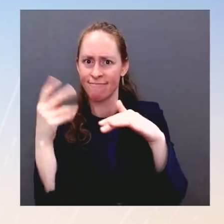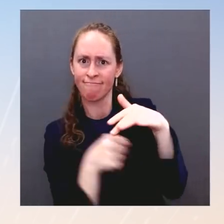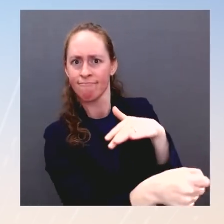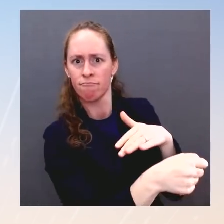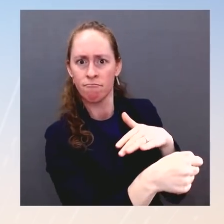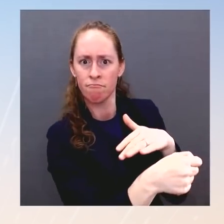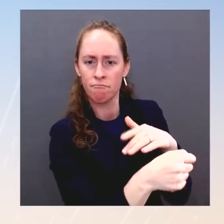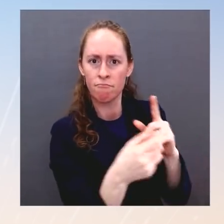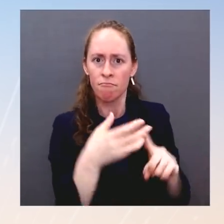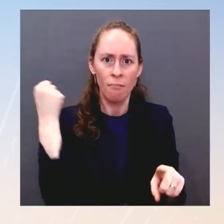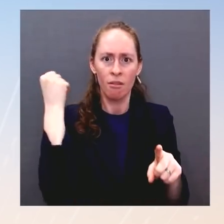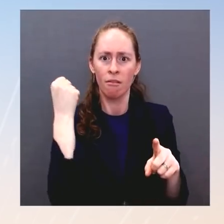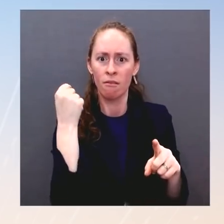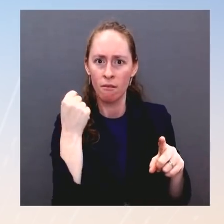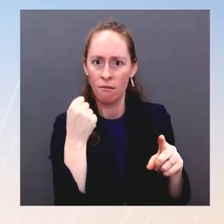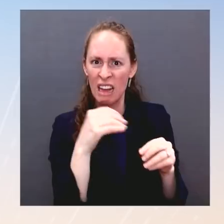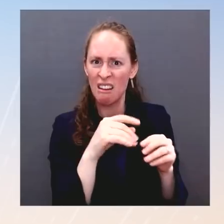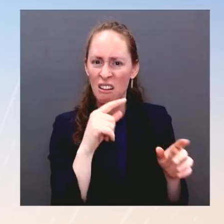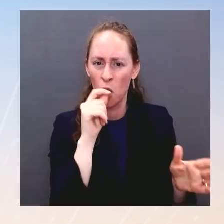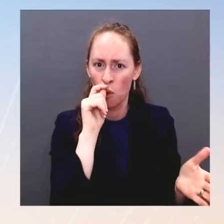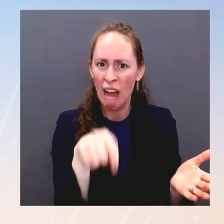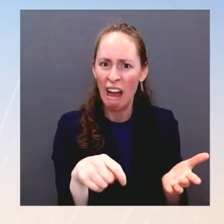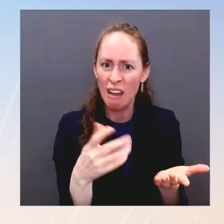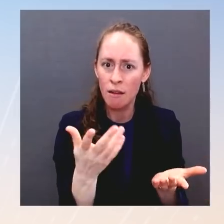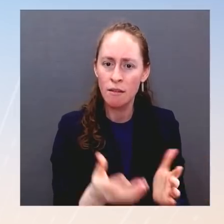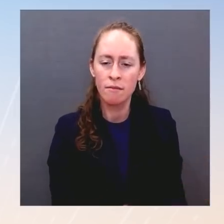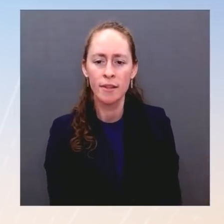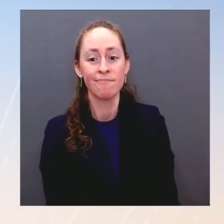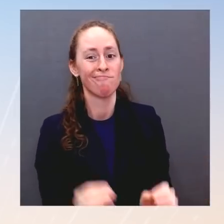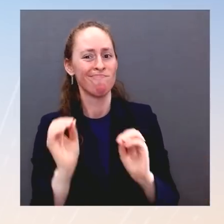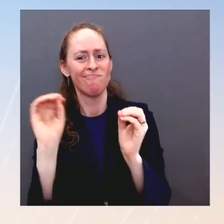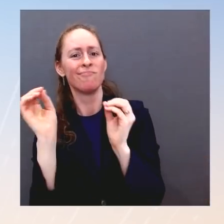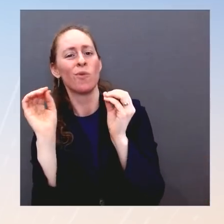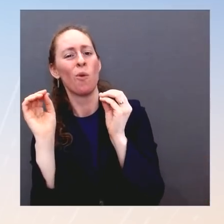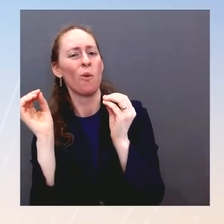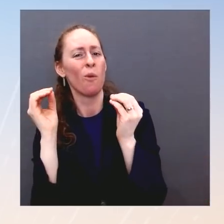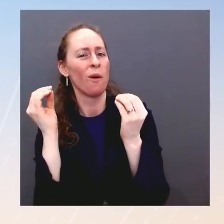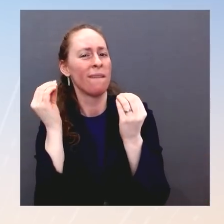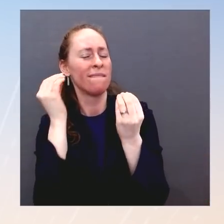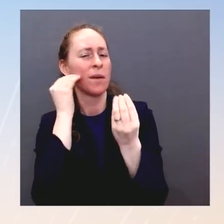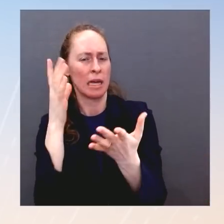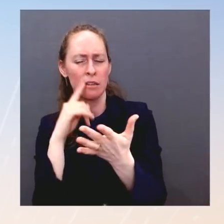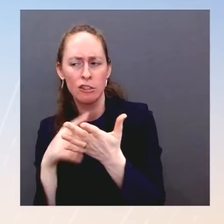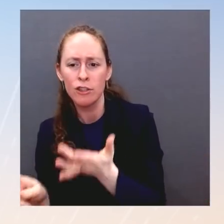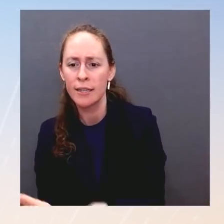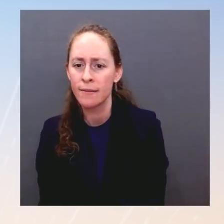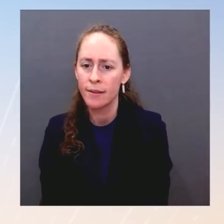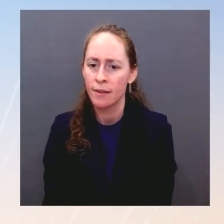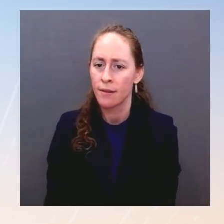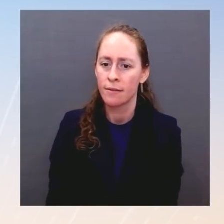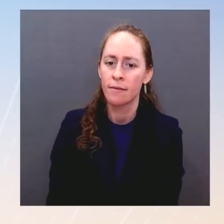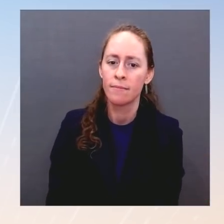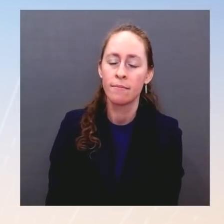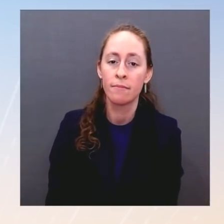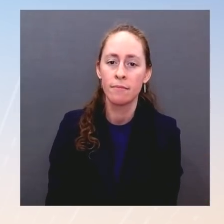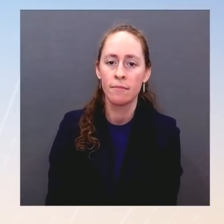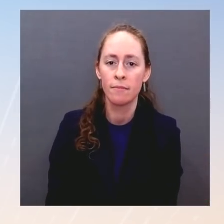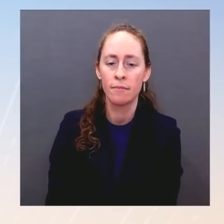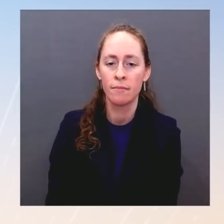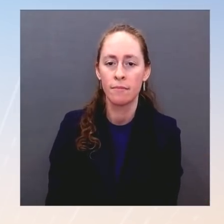I can check for you after the briefing. The Press: And does the U.S. have any plans to speed up the refugee processing for Ukrainians that do want to come to the U.S.,